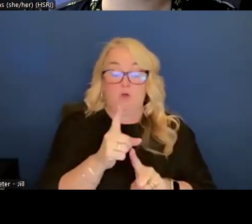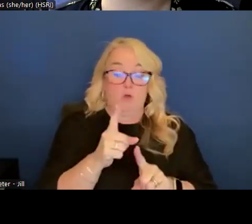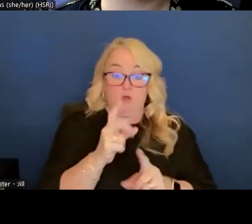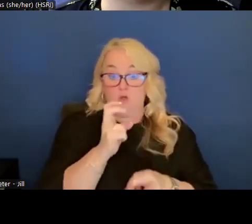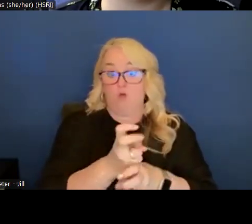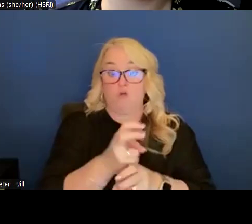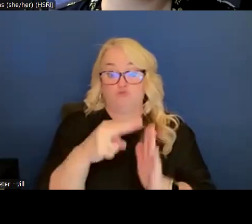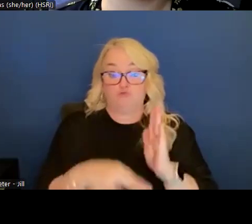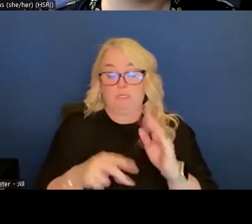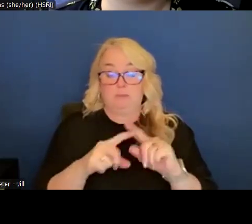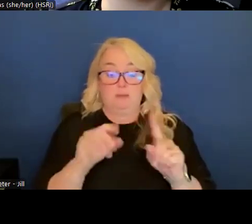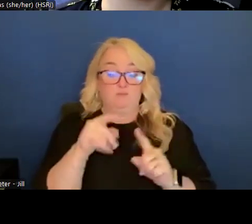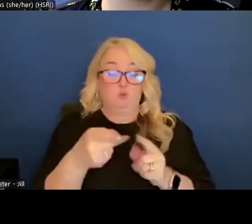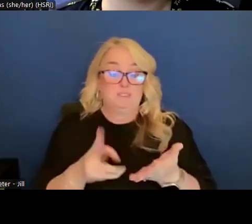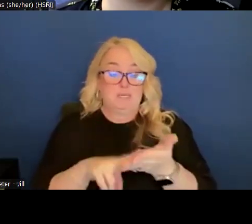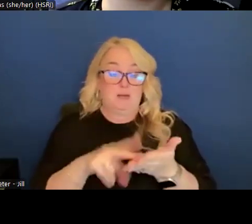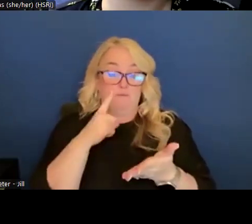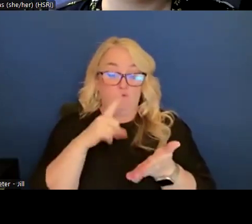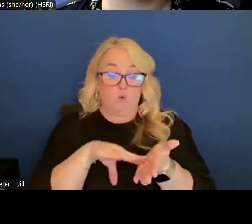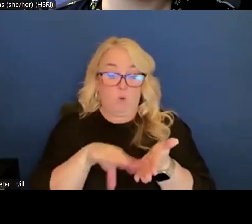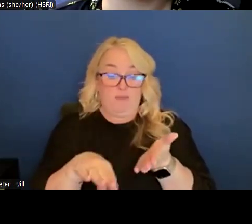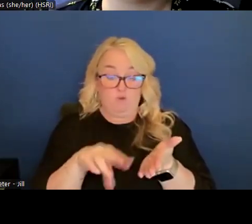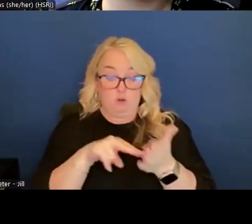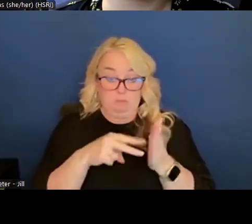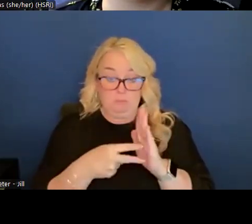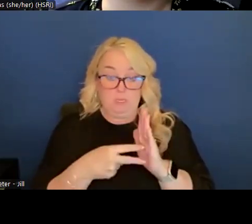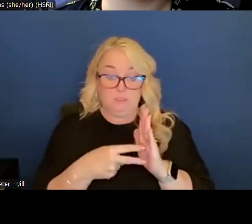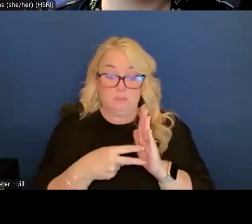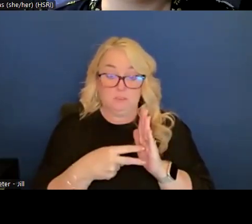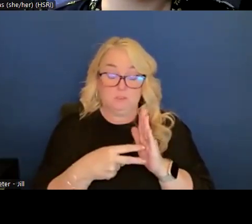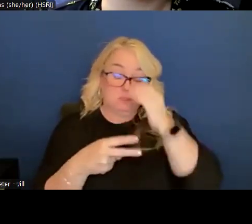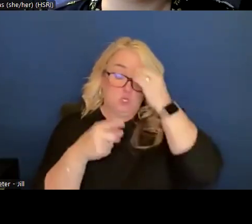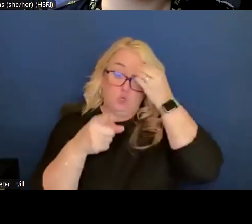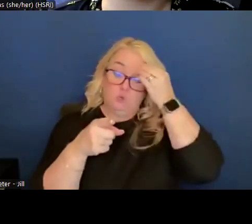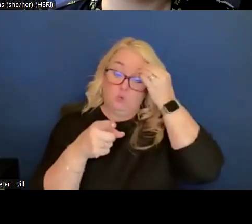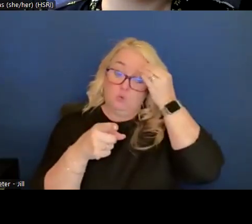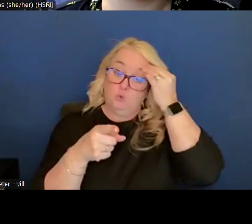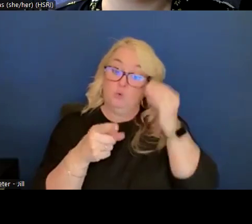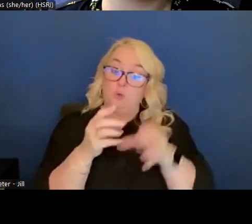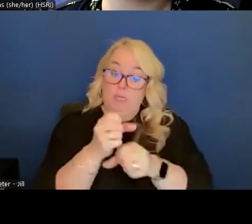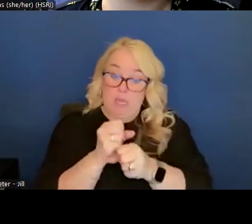if you sign up for waiver, you get a document that shows you